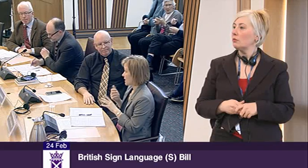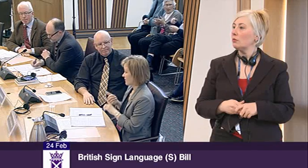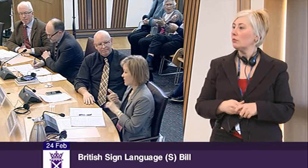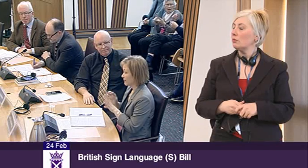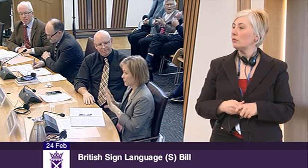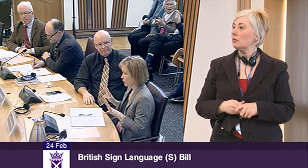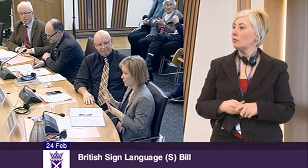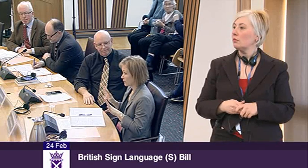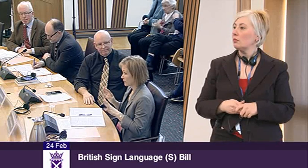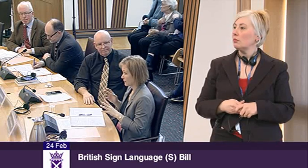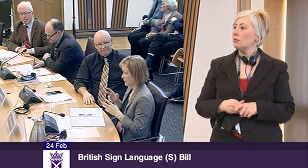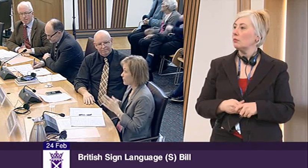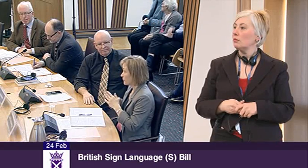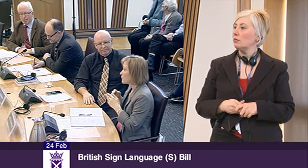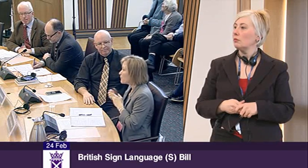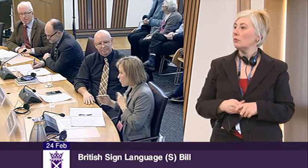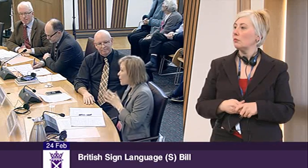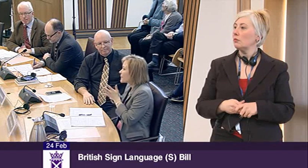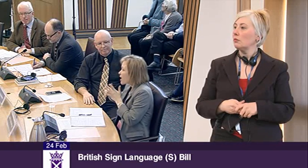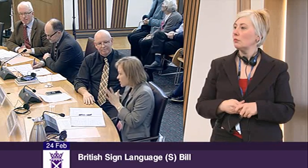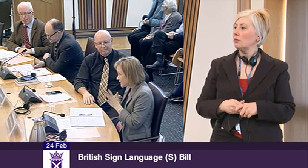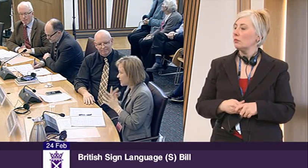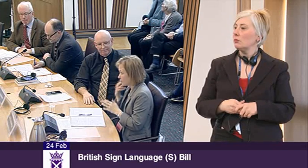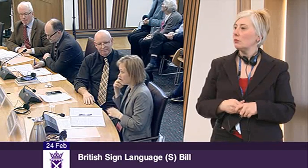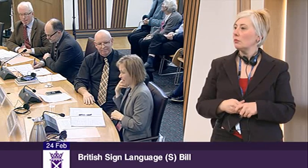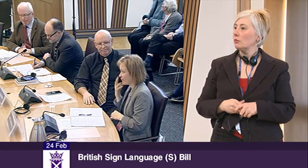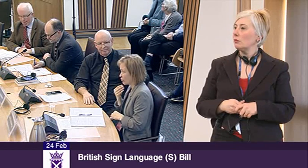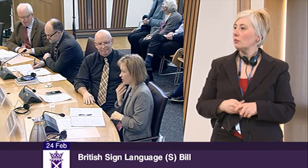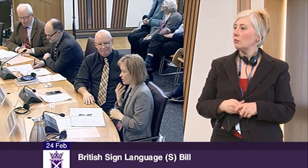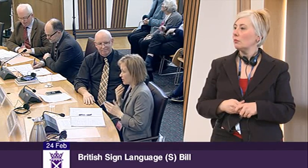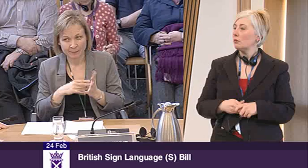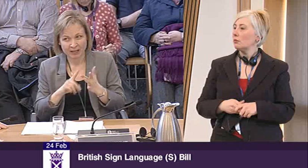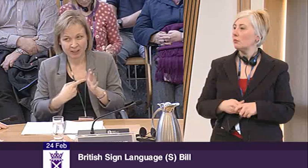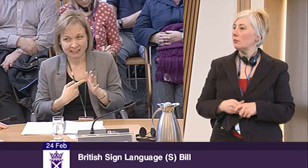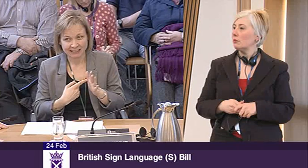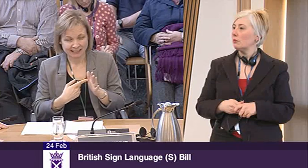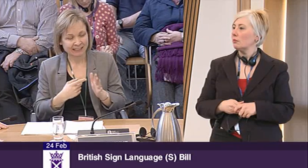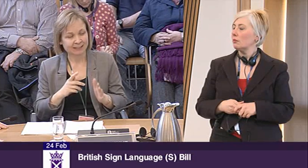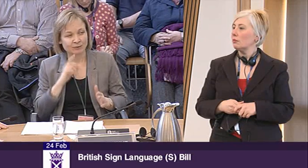Carly Brownlie: SASLI agrees that we need to have an advisory group with a majority